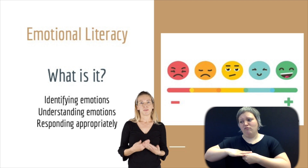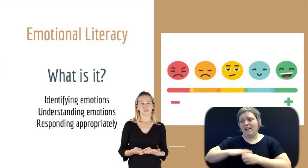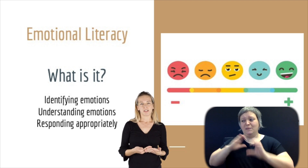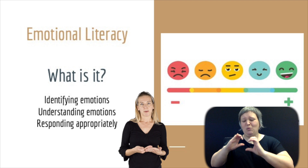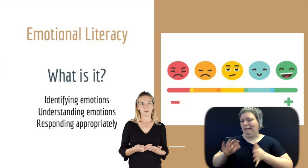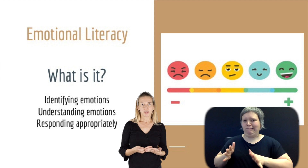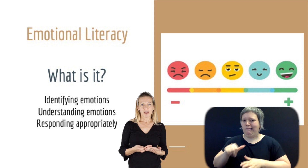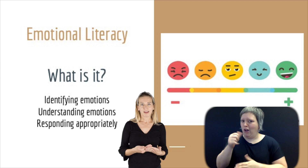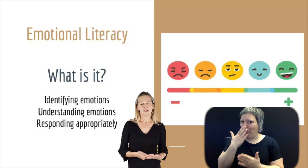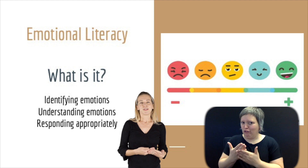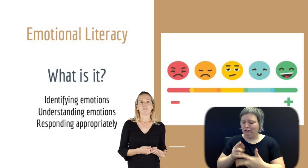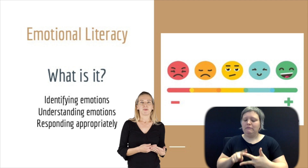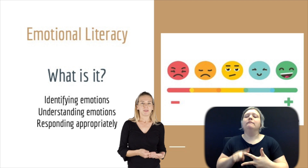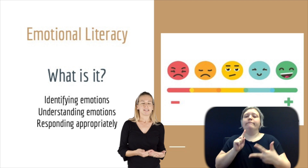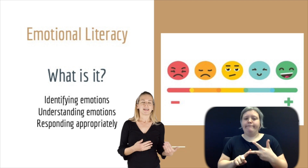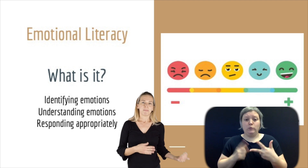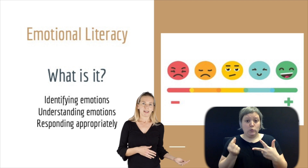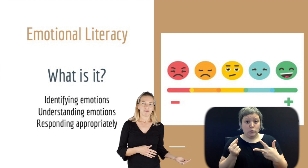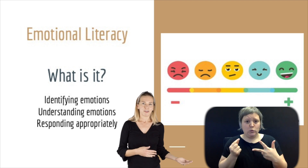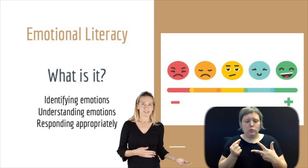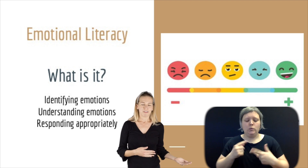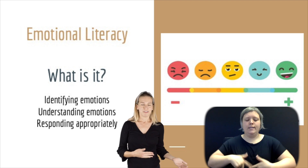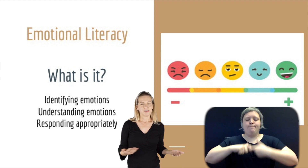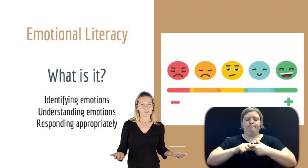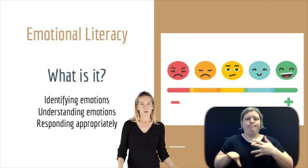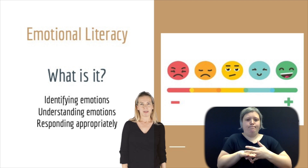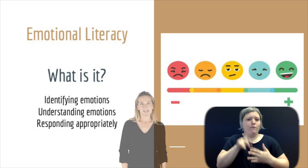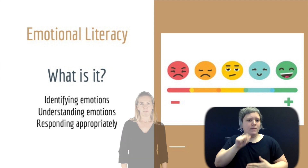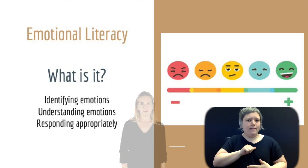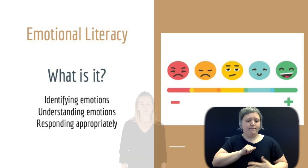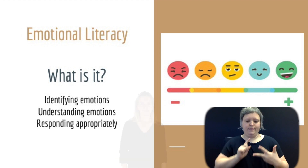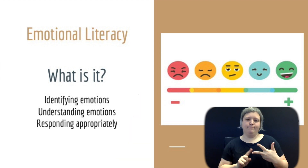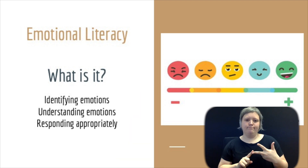do a great job communicating so maybe you need to take a minute for yourself.